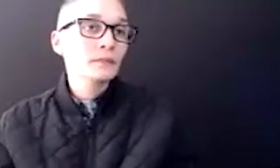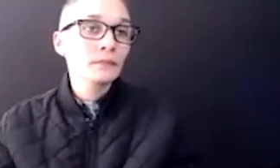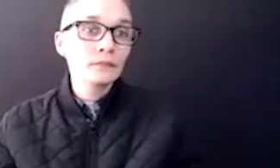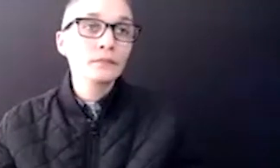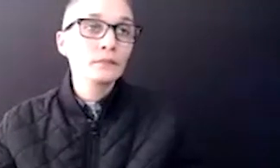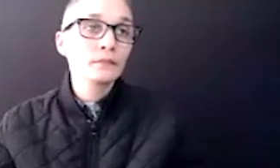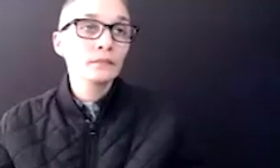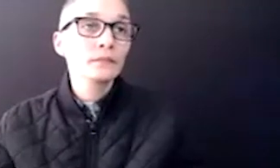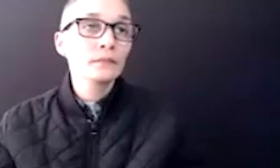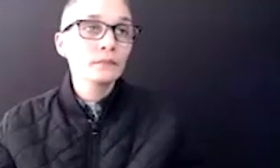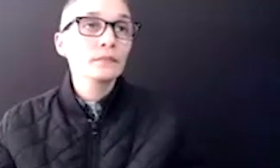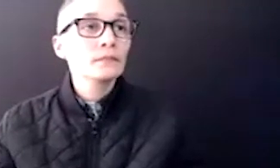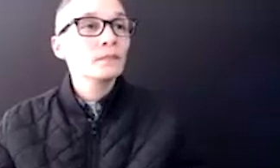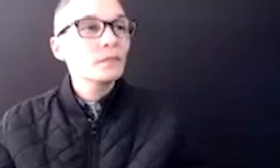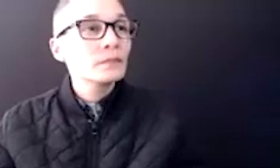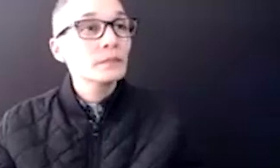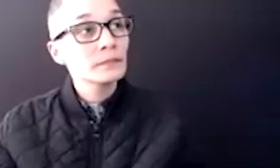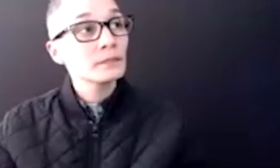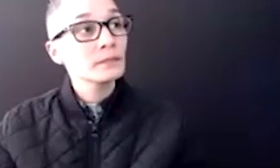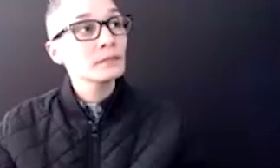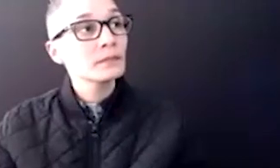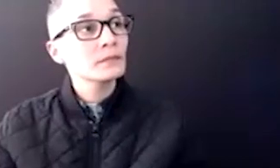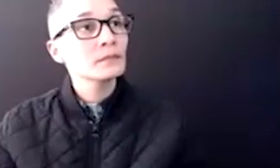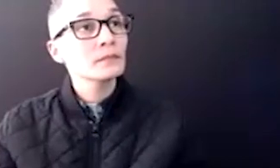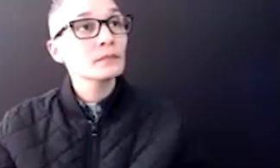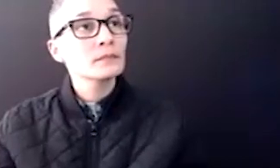contradicting to what you had just said a little while ago, which was emails,